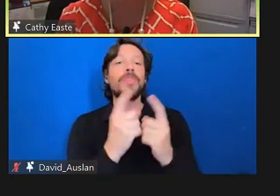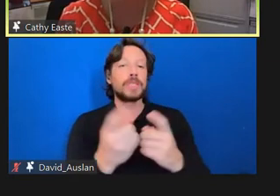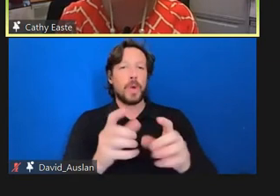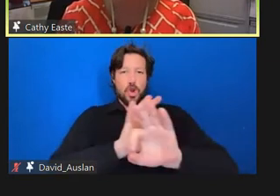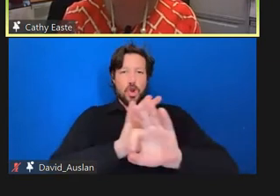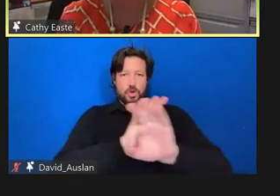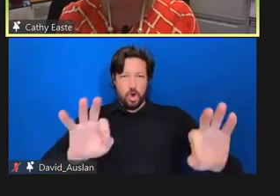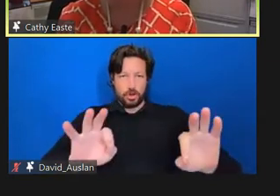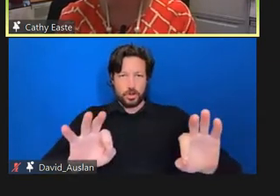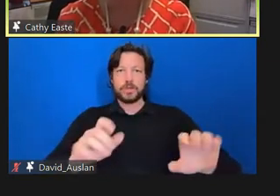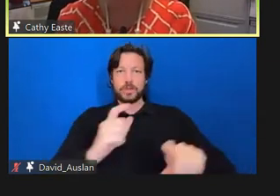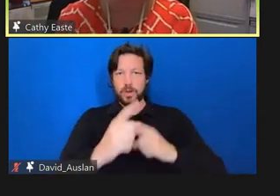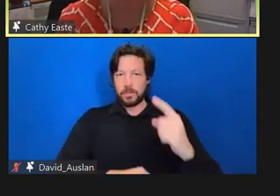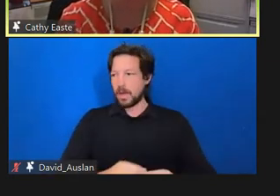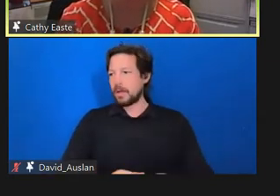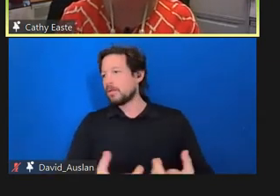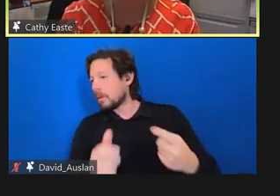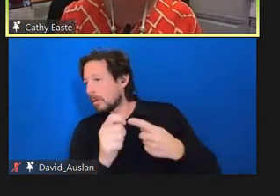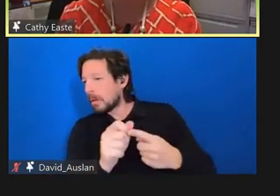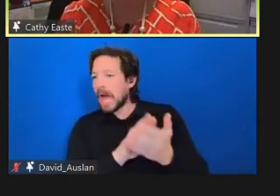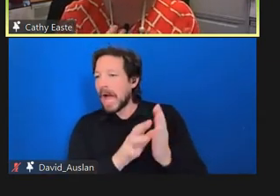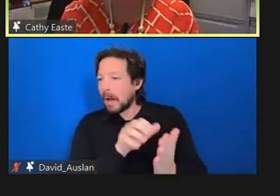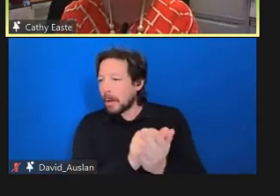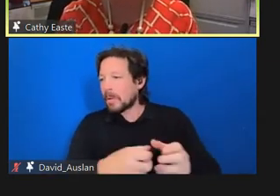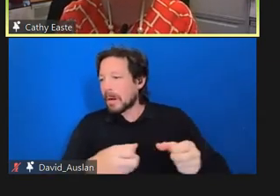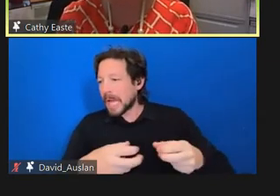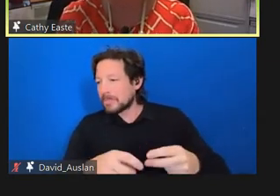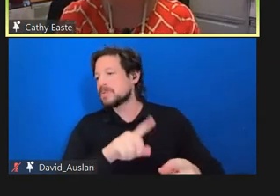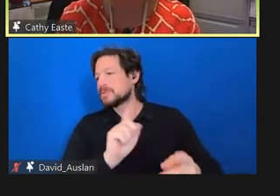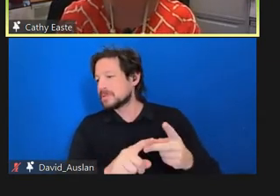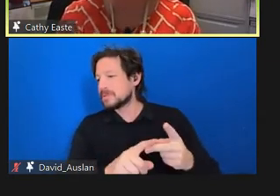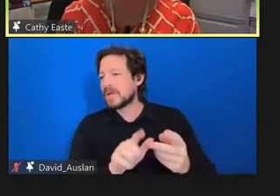not going to talk about how you go about booking caption, how you go about booking an interpreter,